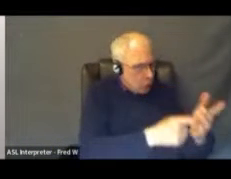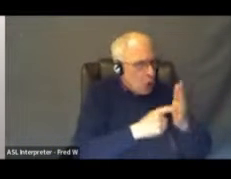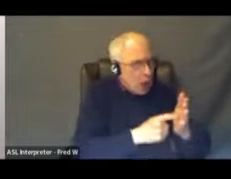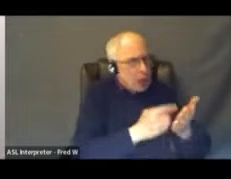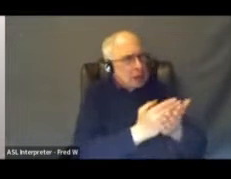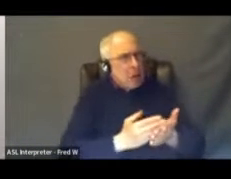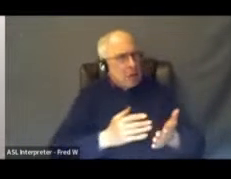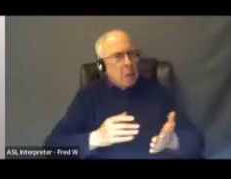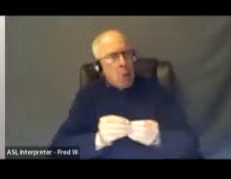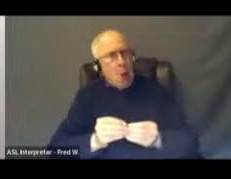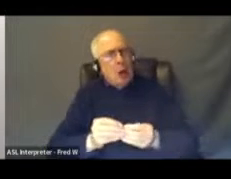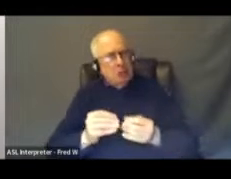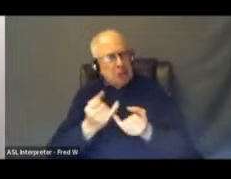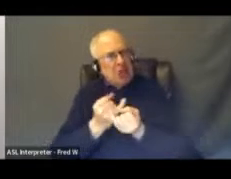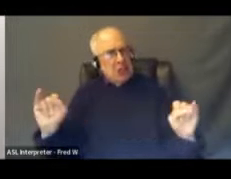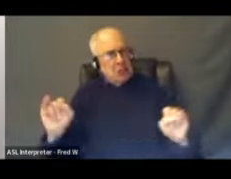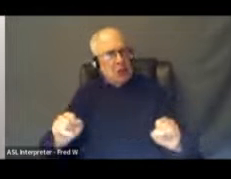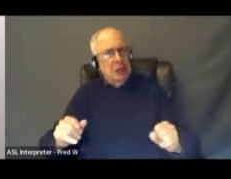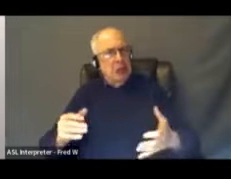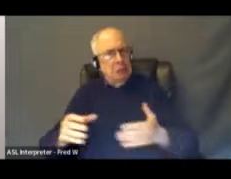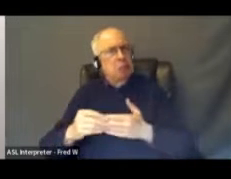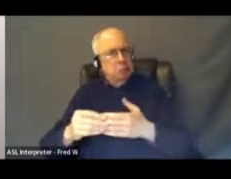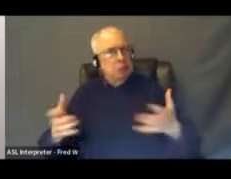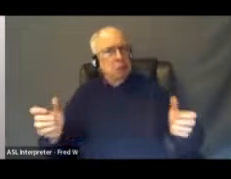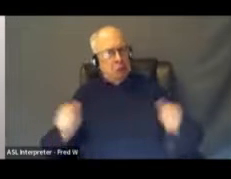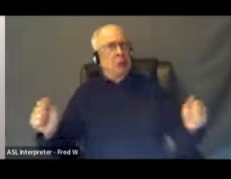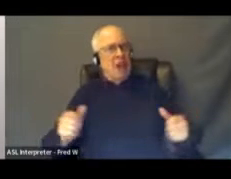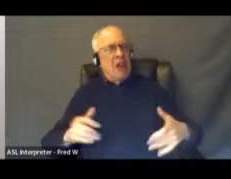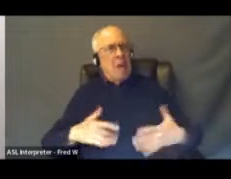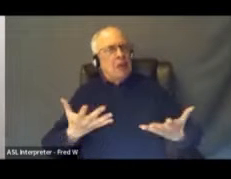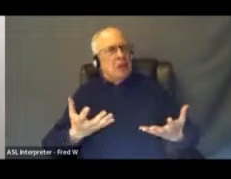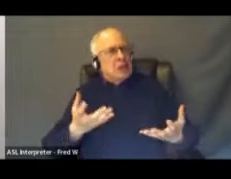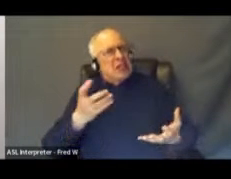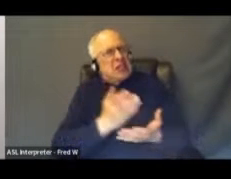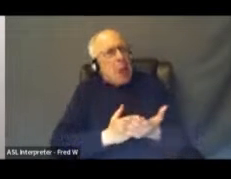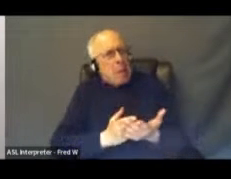stretch their wings. And they just need some guidance of where to start and how to start. So